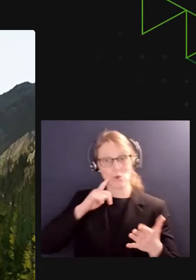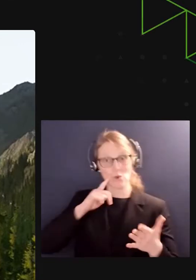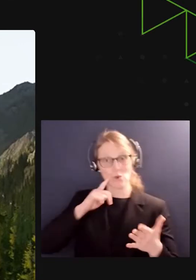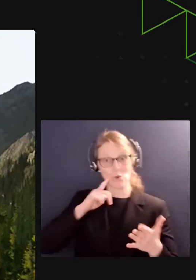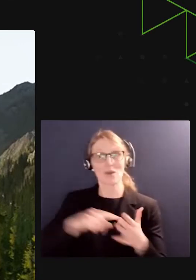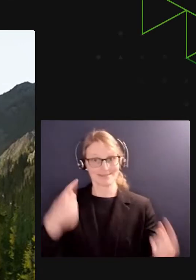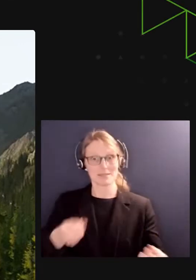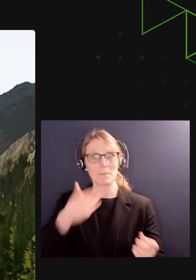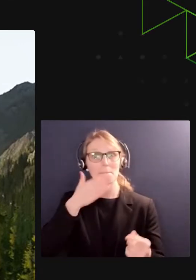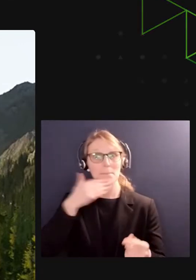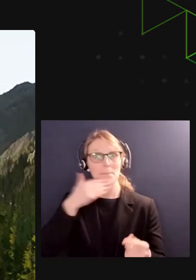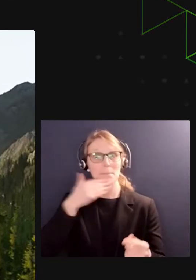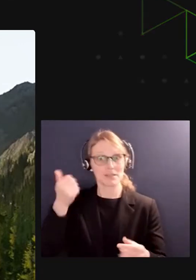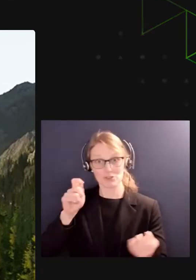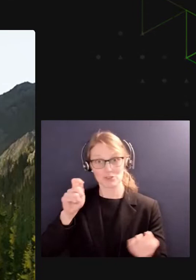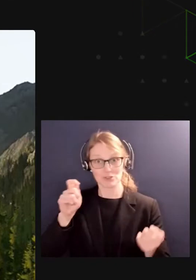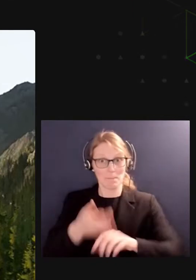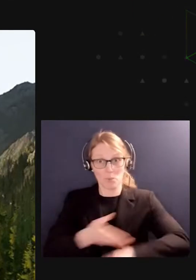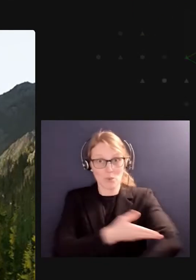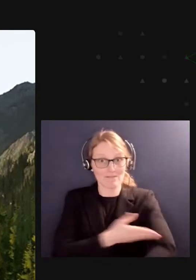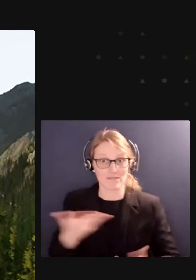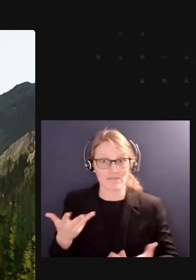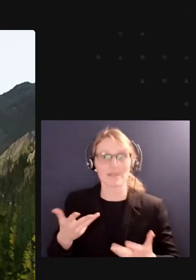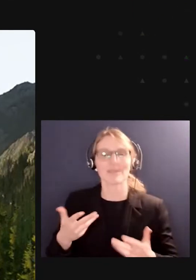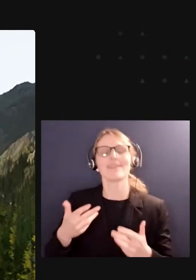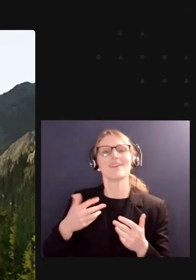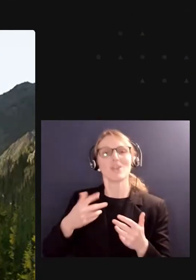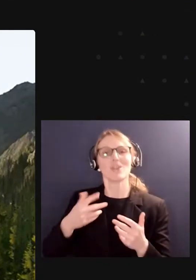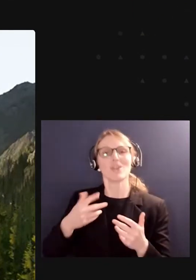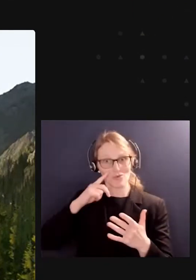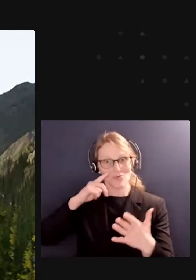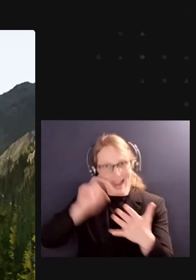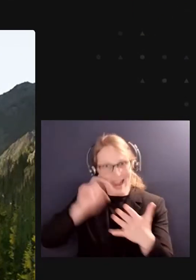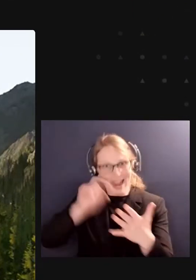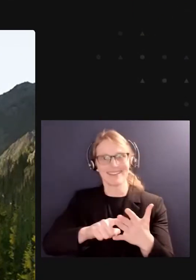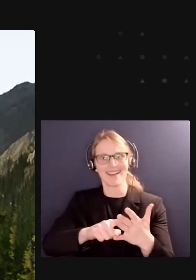of calling out and recognizing that there is implicit bias